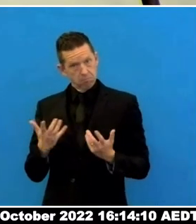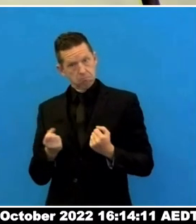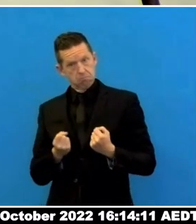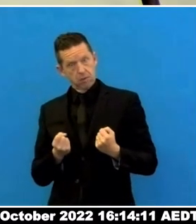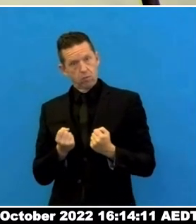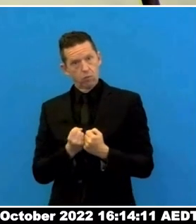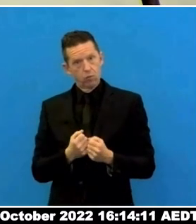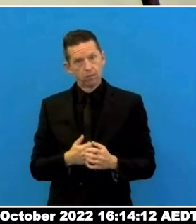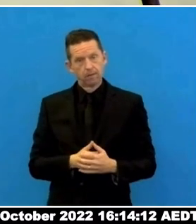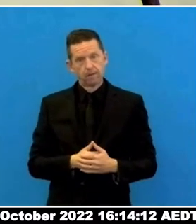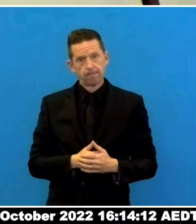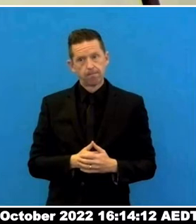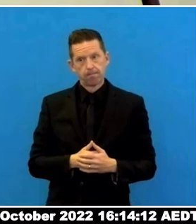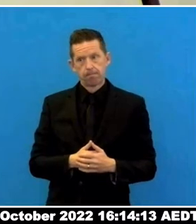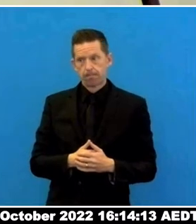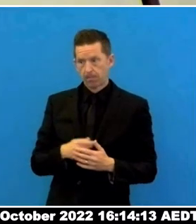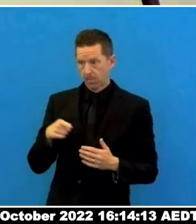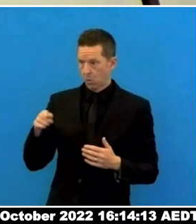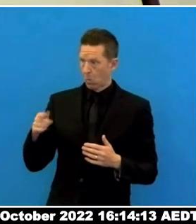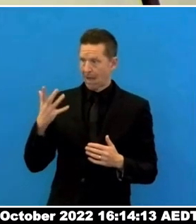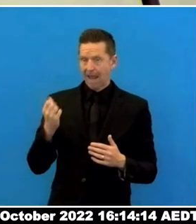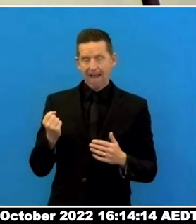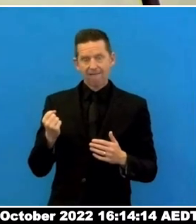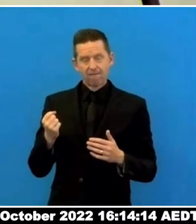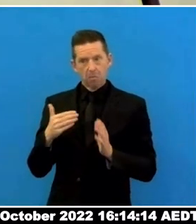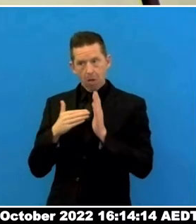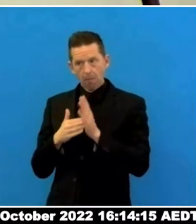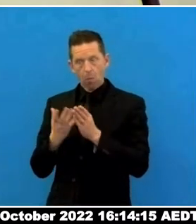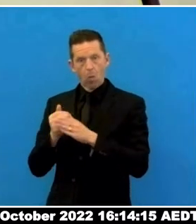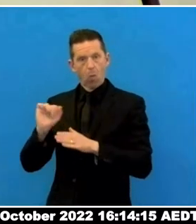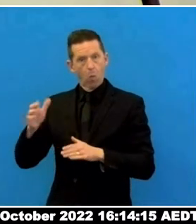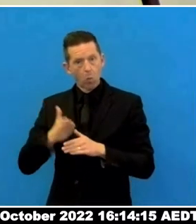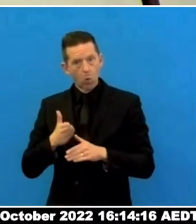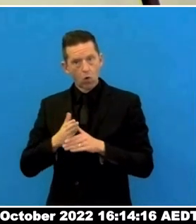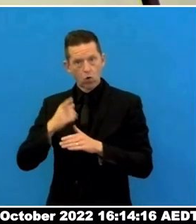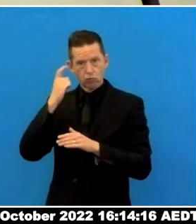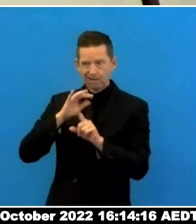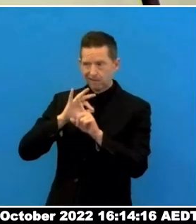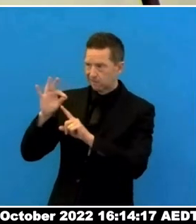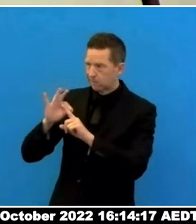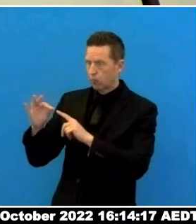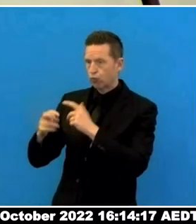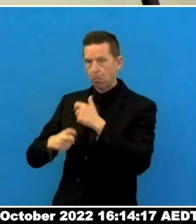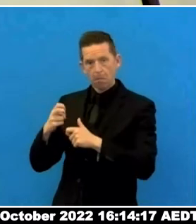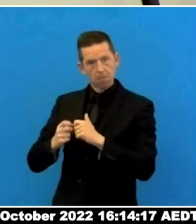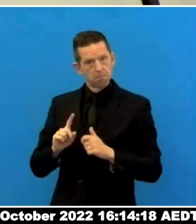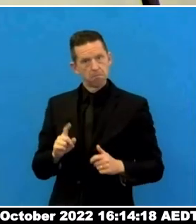that you are assisted in the work that you seek to do and to address the problems that you have identified?